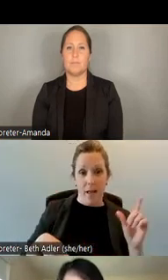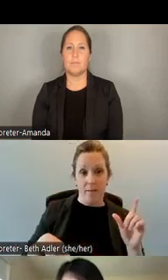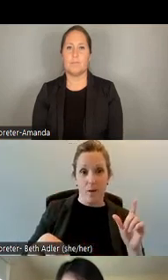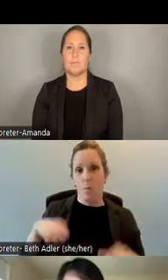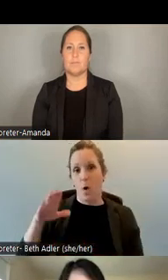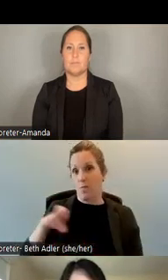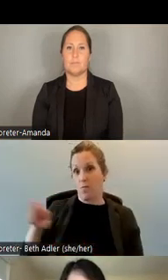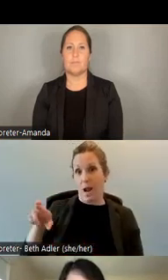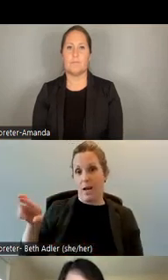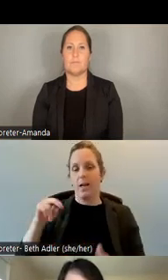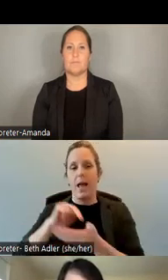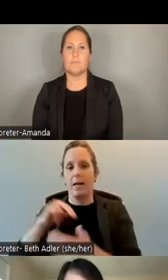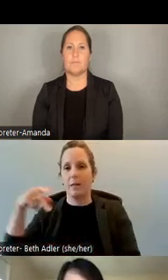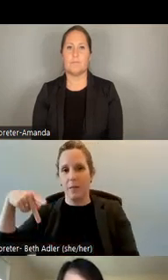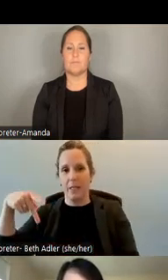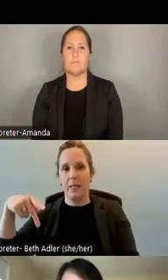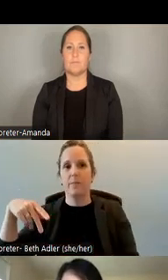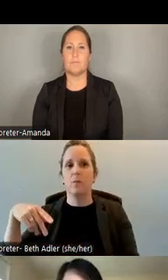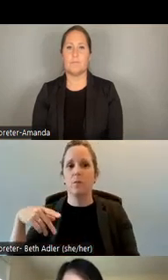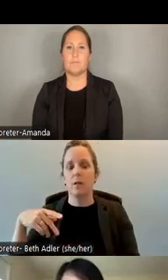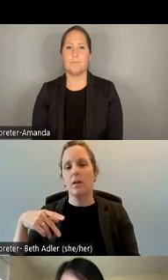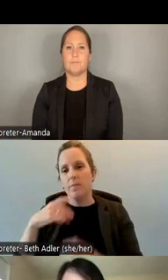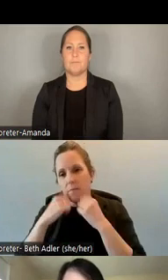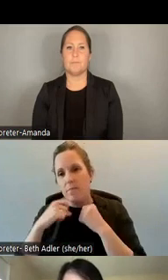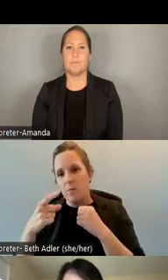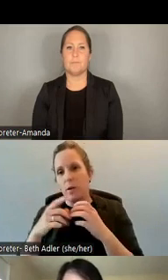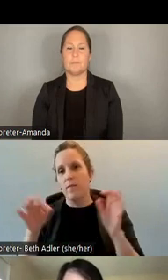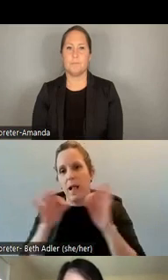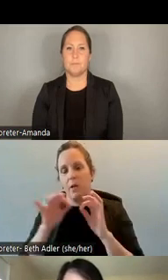value this interdisciplinary model of care so we're always going out arm and arm whenever